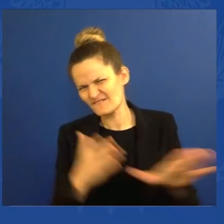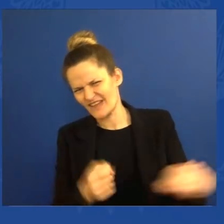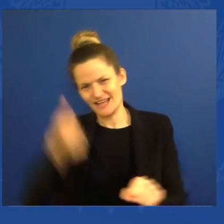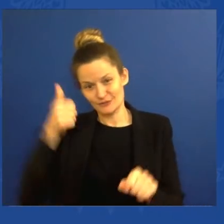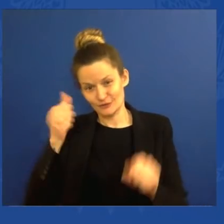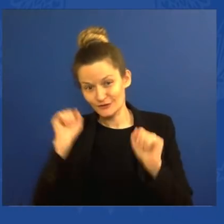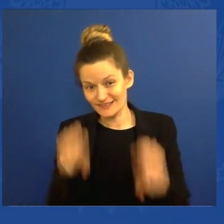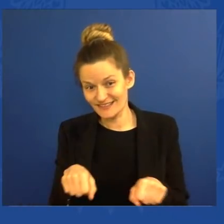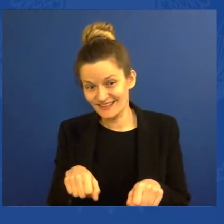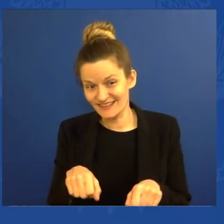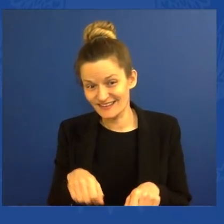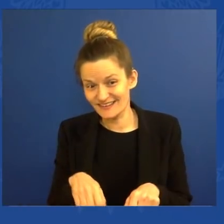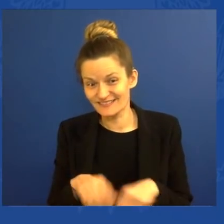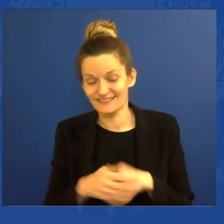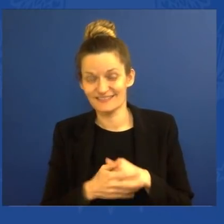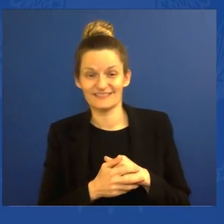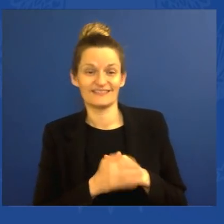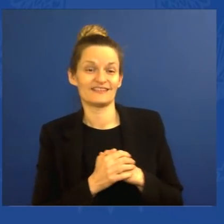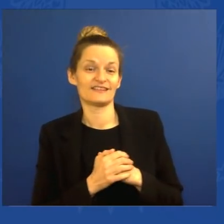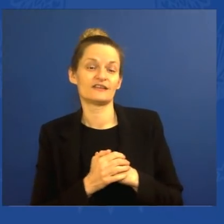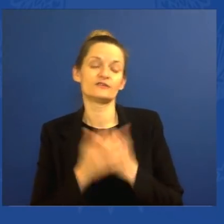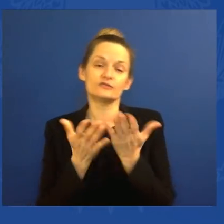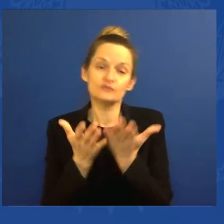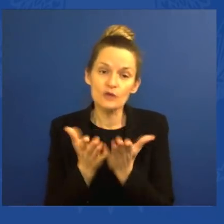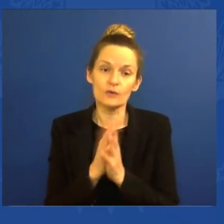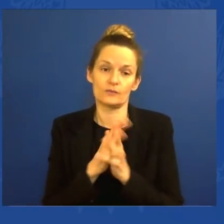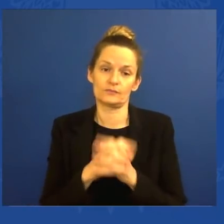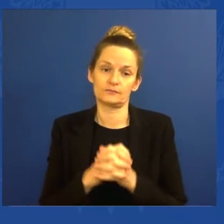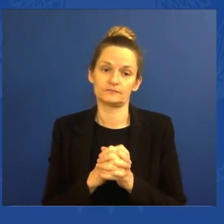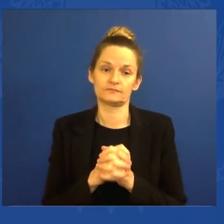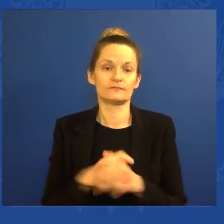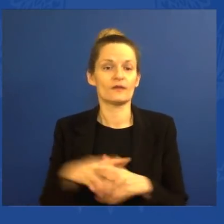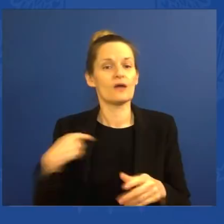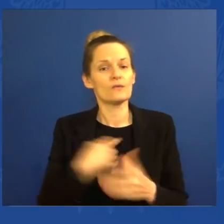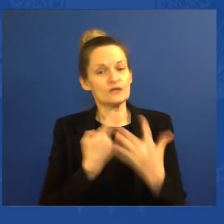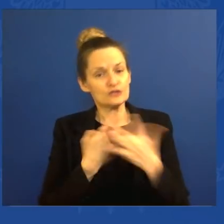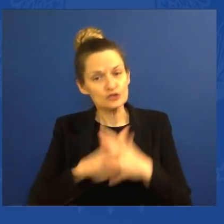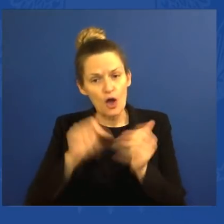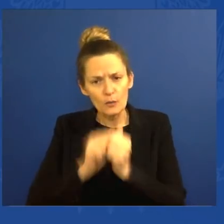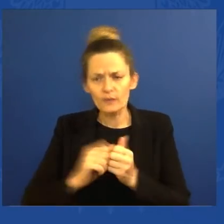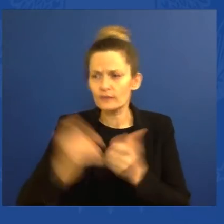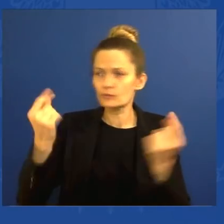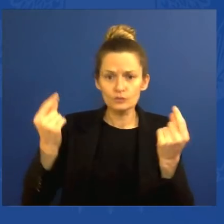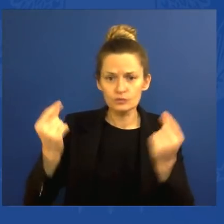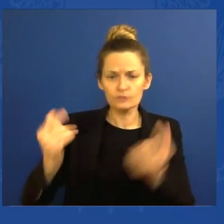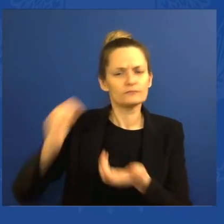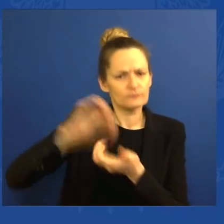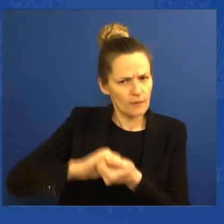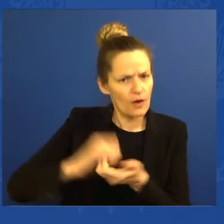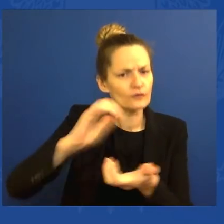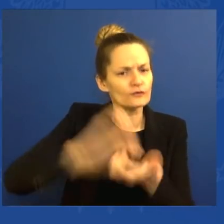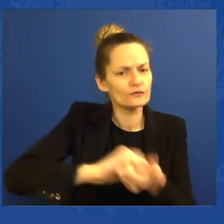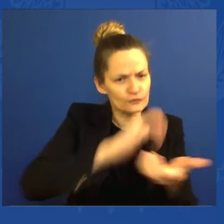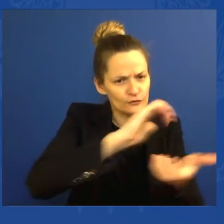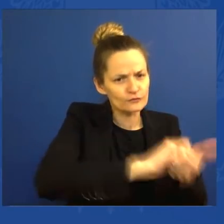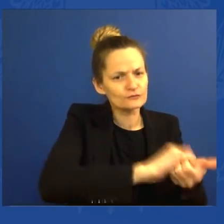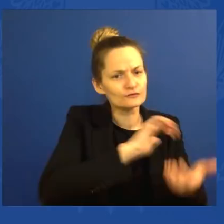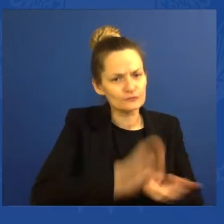And for us in the Midwest, we have those talent pipelines, Madam Secretary, that we've spent a lot of time talking about: